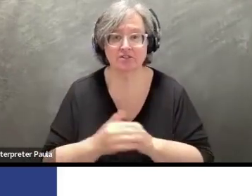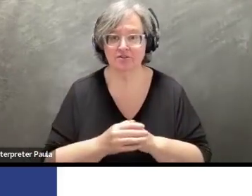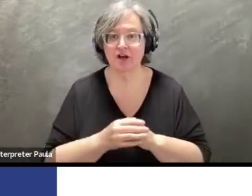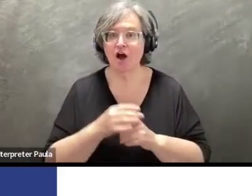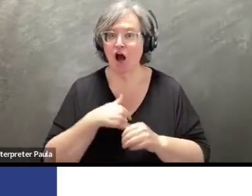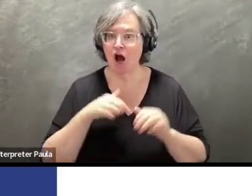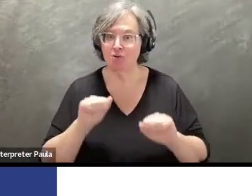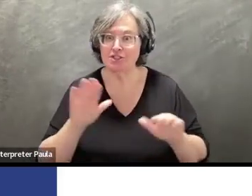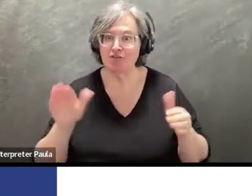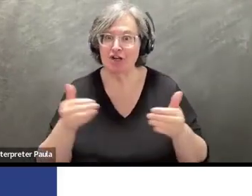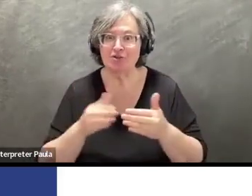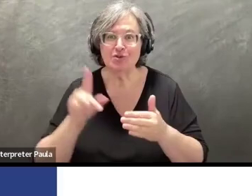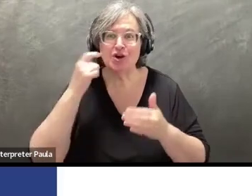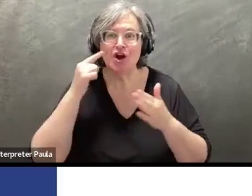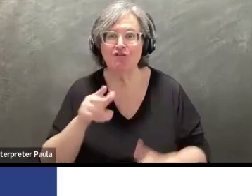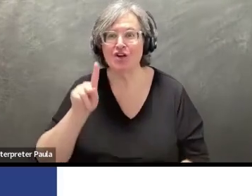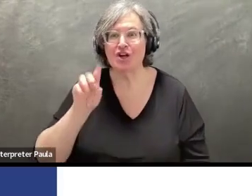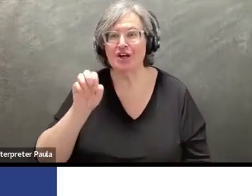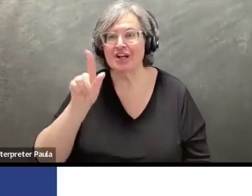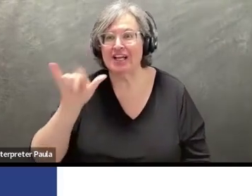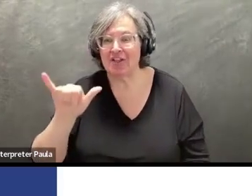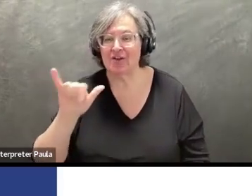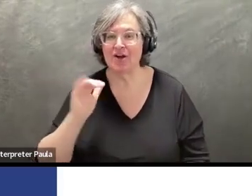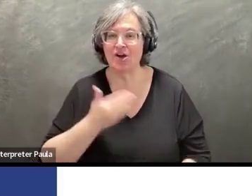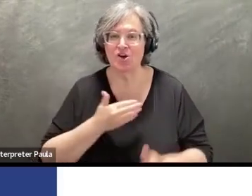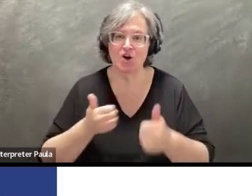Governor Kelly with our Executive Director, Sarah Hart